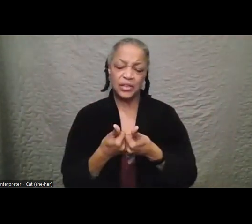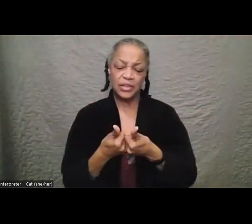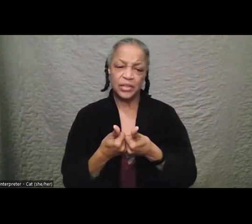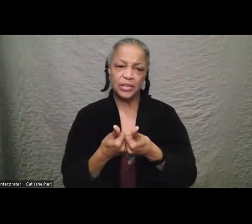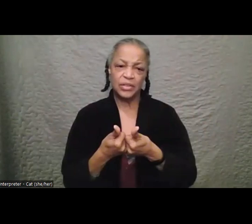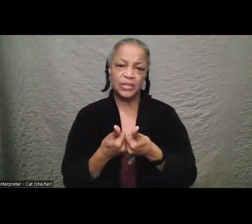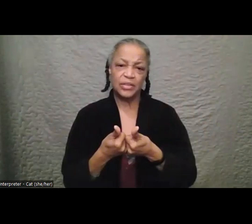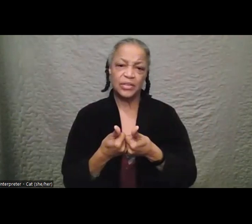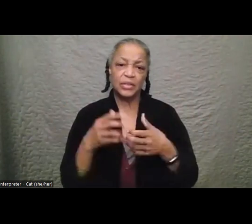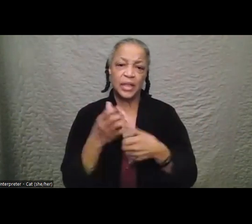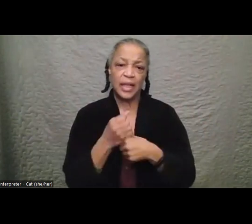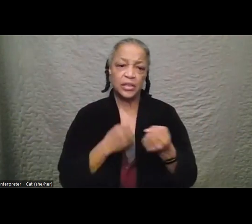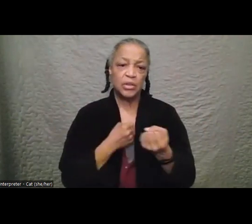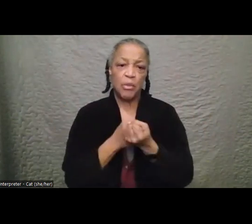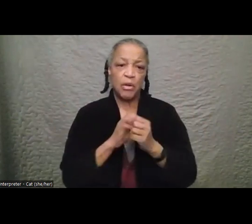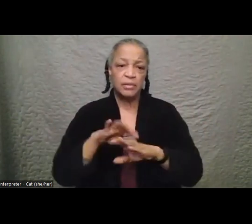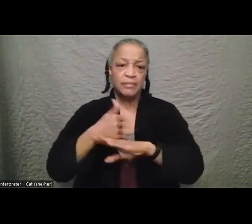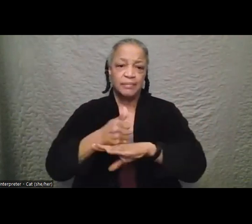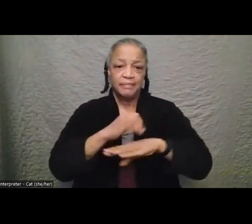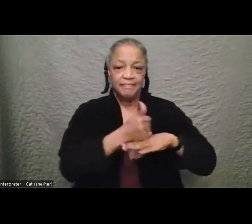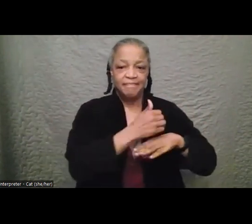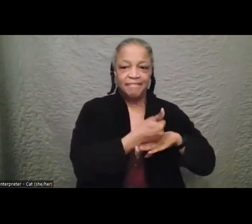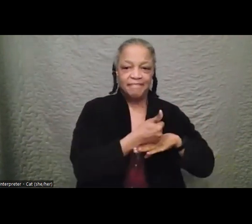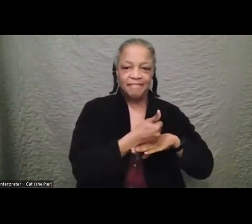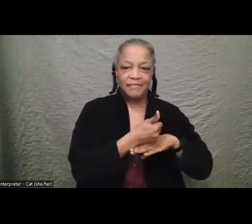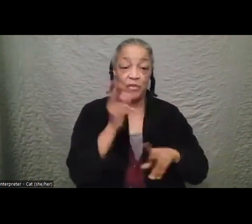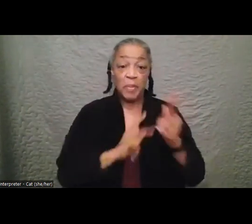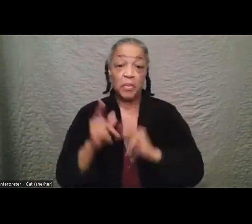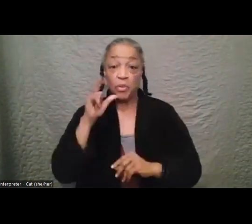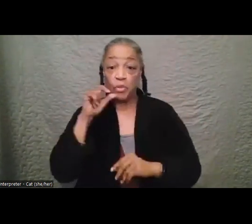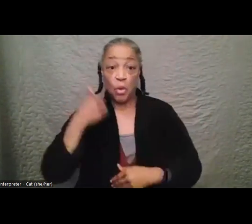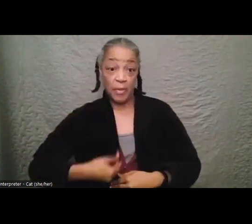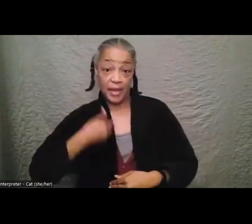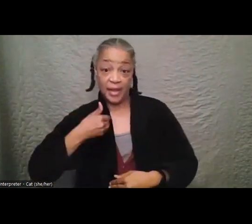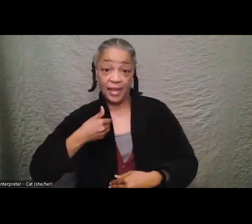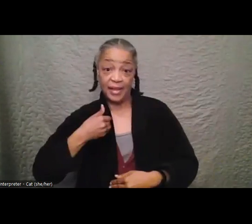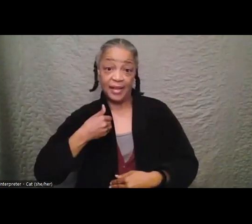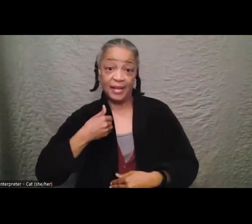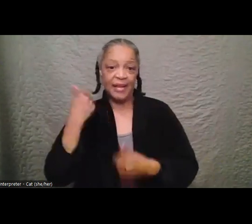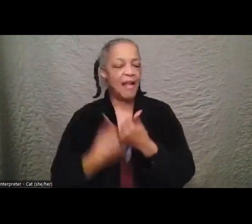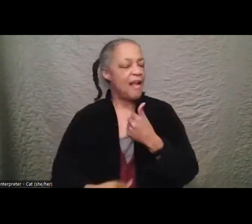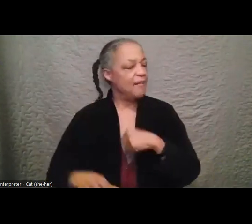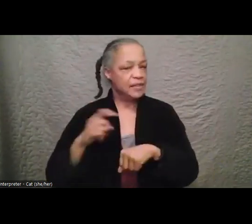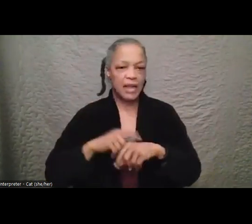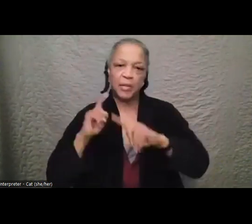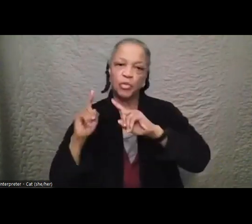supports in place . For folks who know me at about every form that I go to, I talked